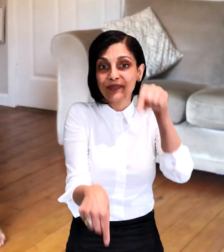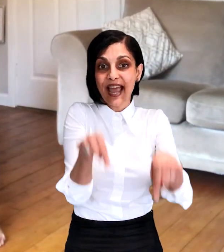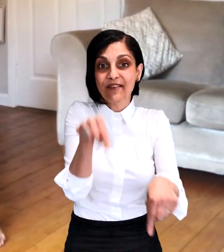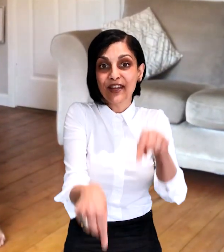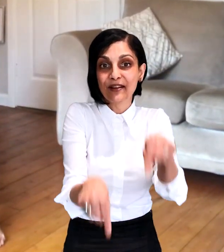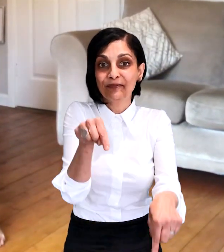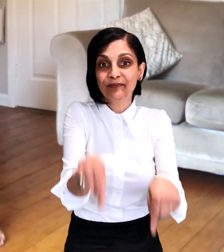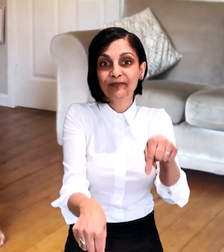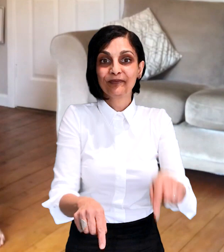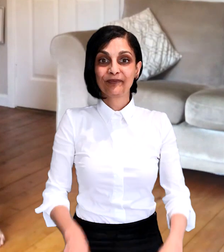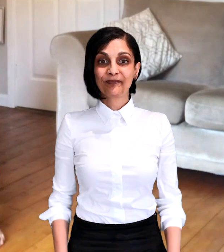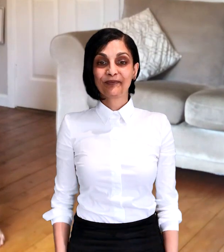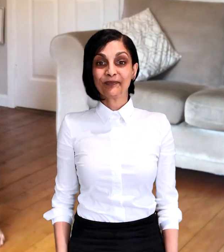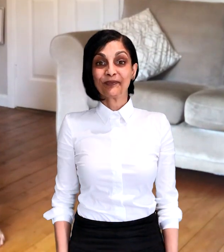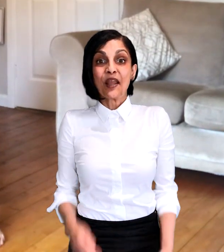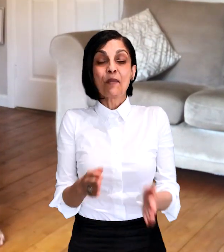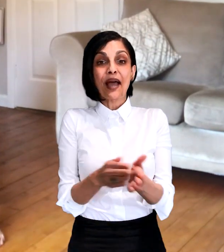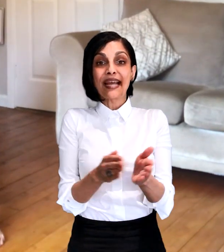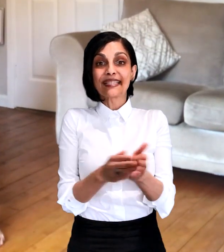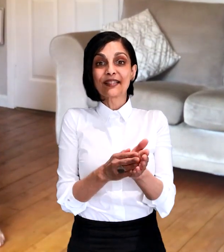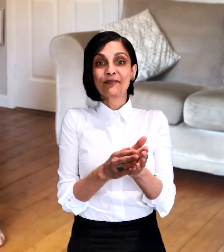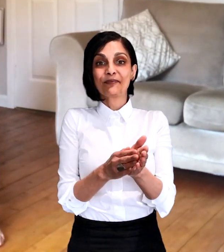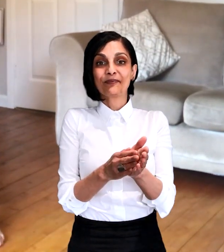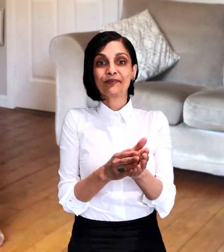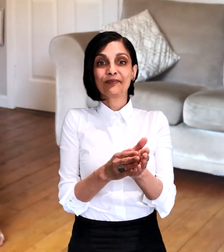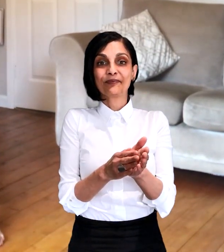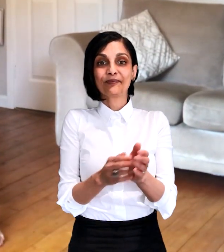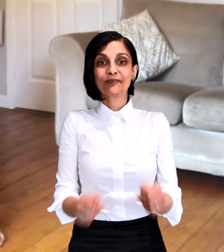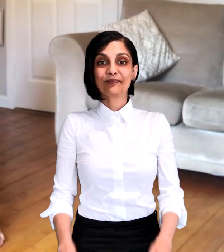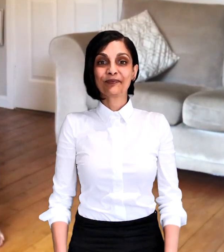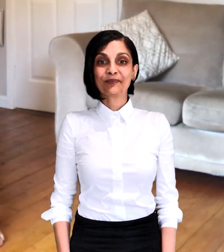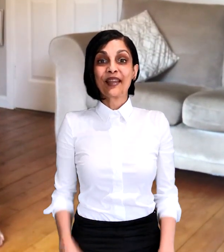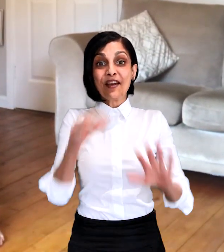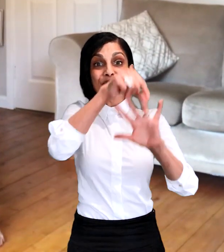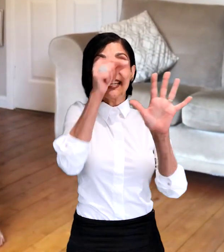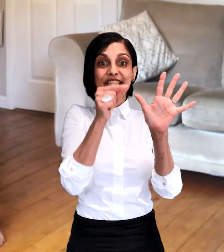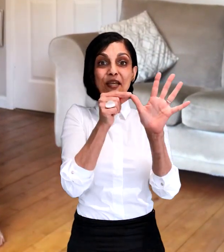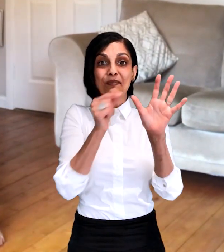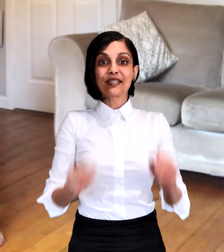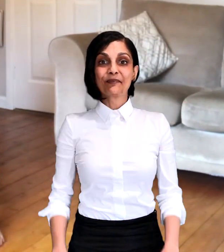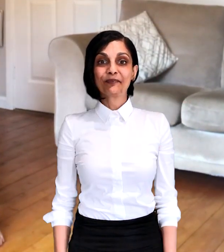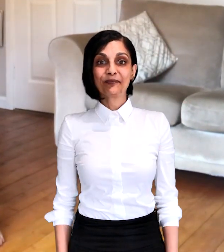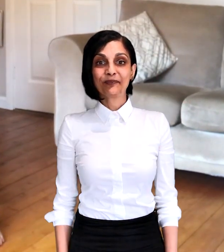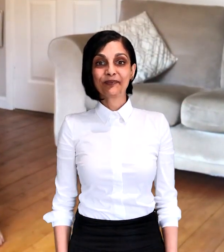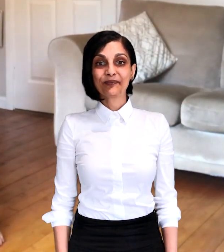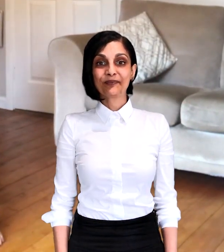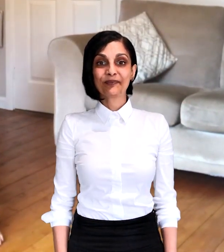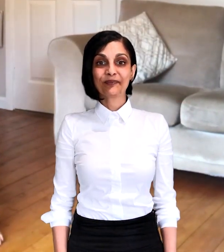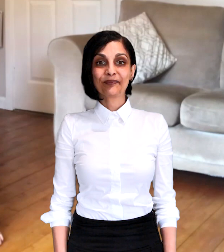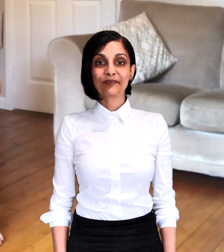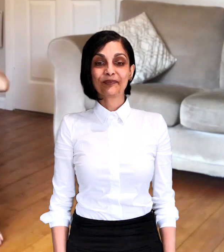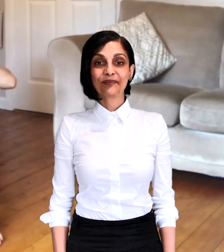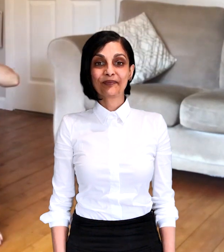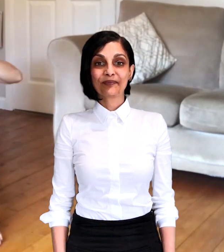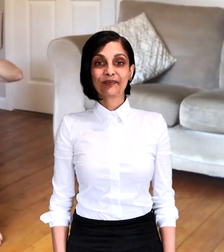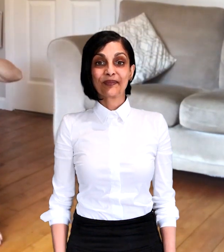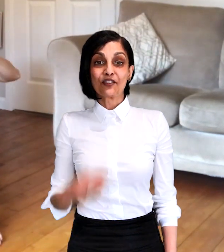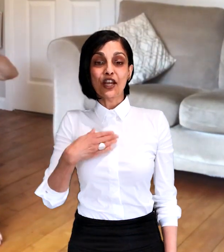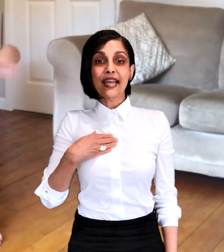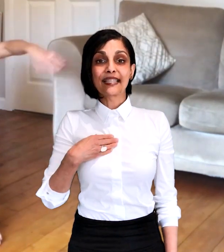We can make them into little pats. All the way to the finger tips. And across the chest